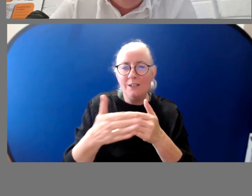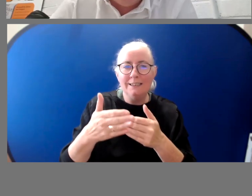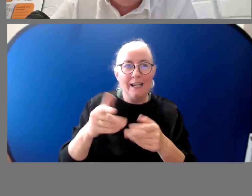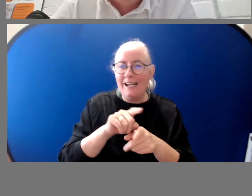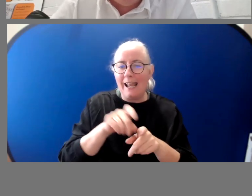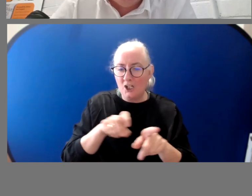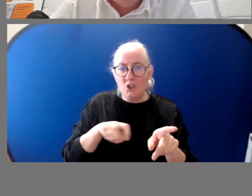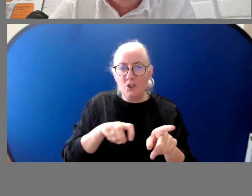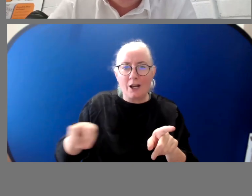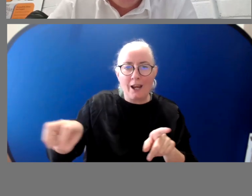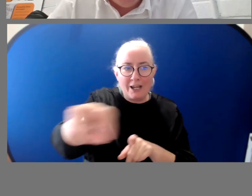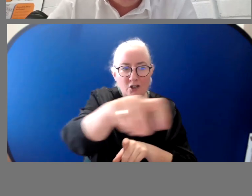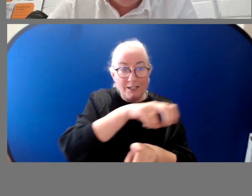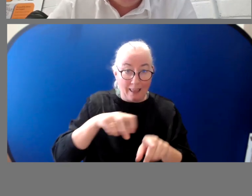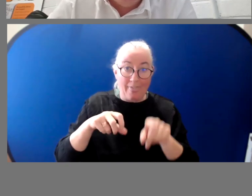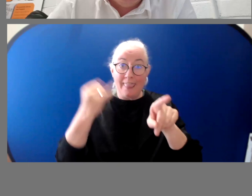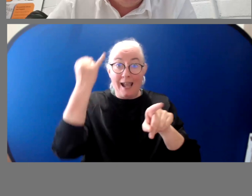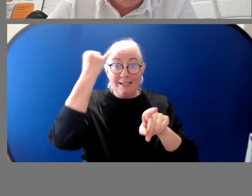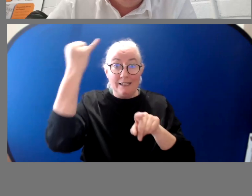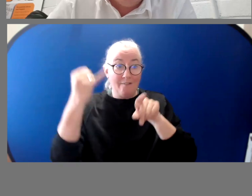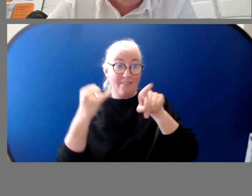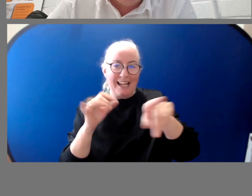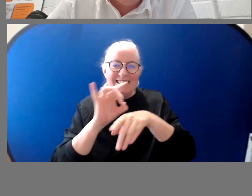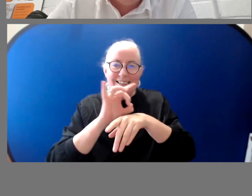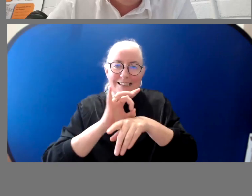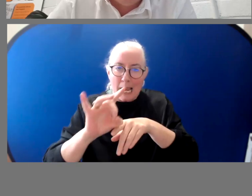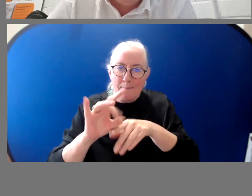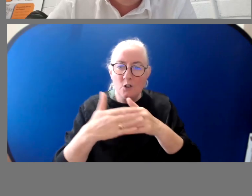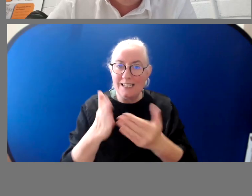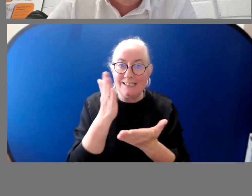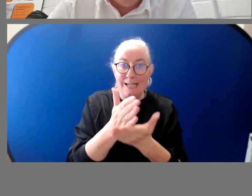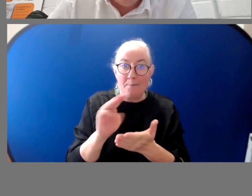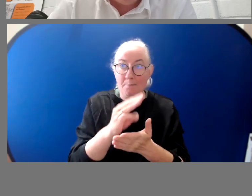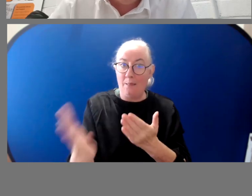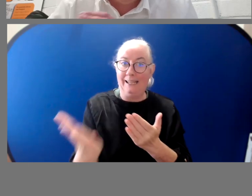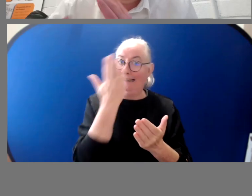idea of the vision panel is to I suppose to from stop people from getting hit by a door but also so